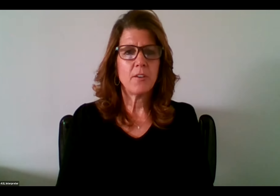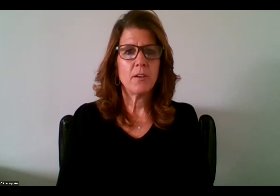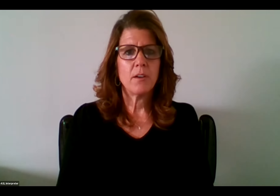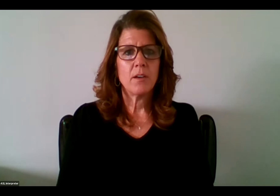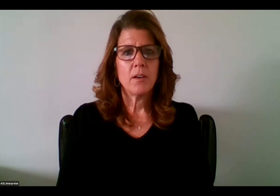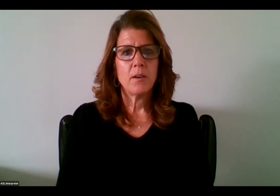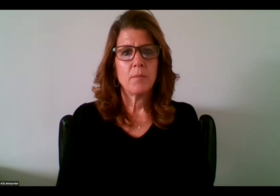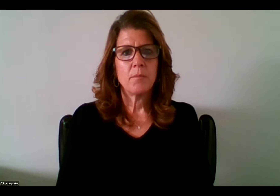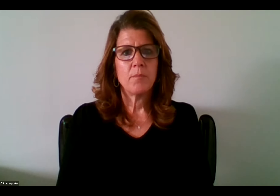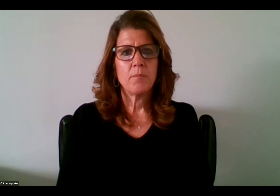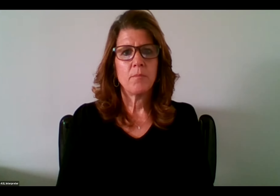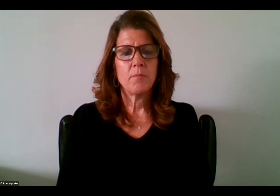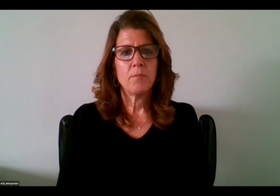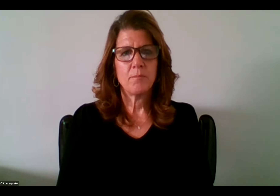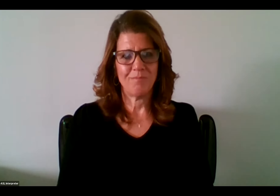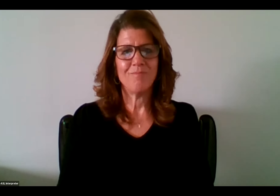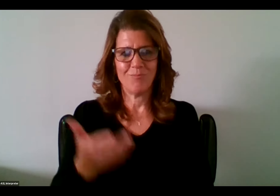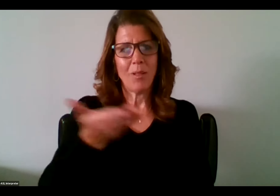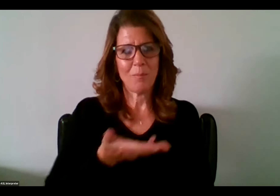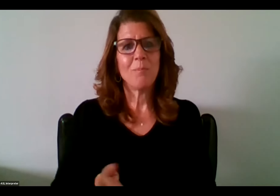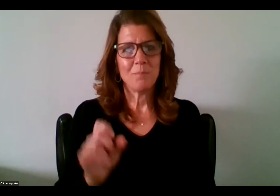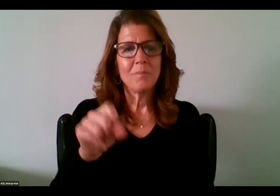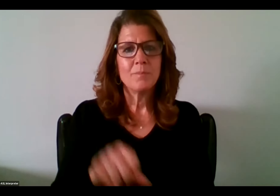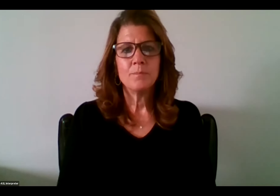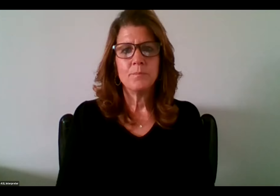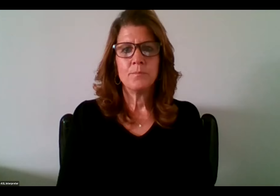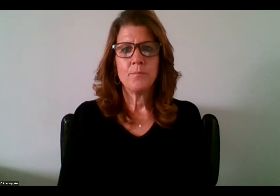thank you. >> Welcome.